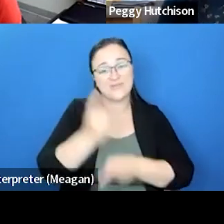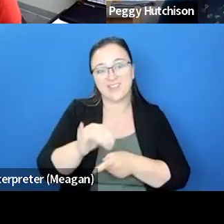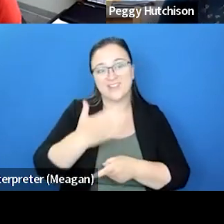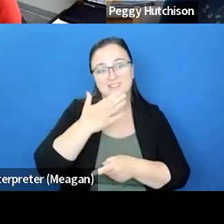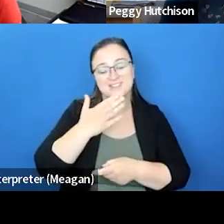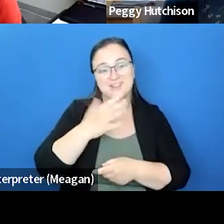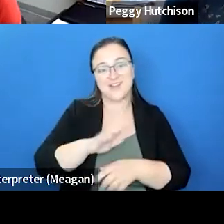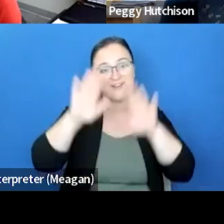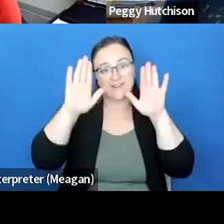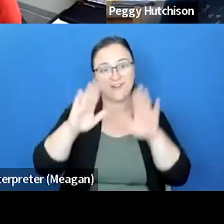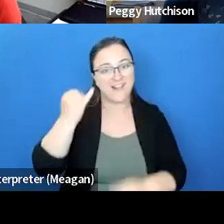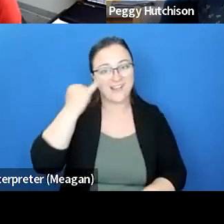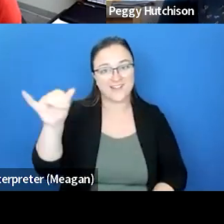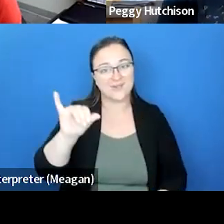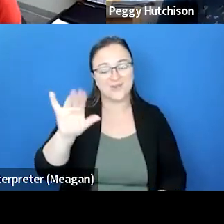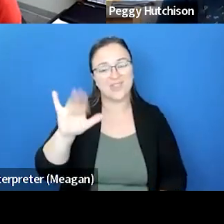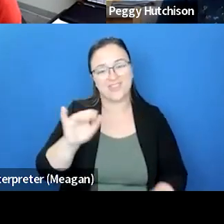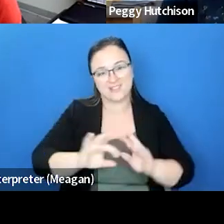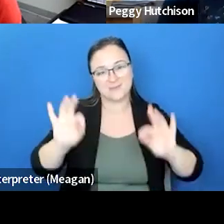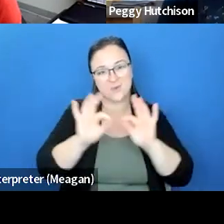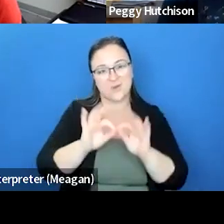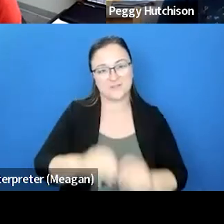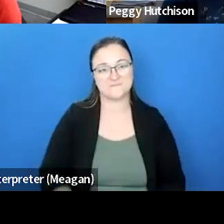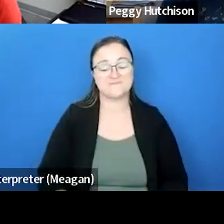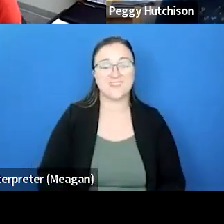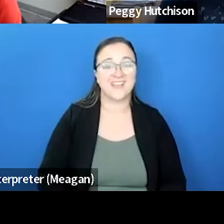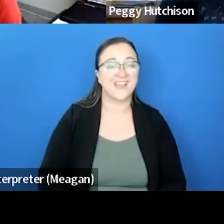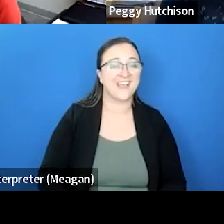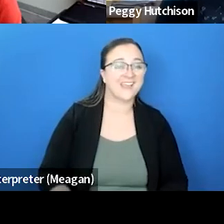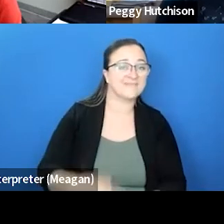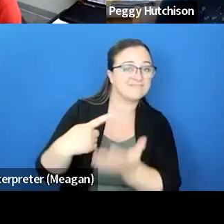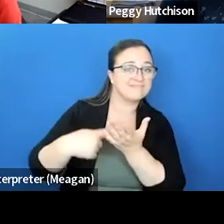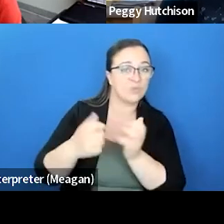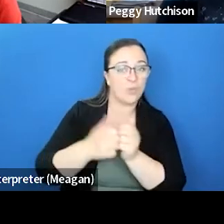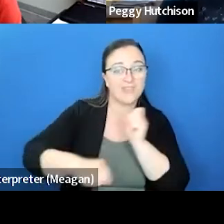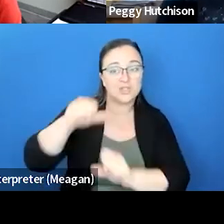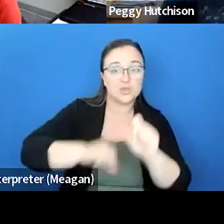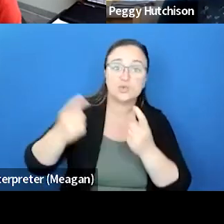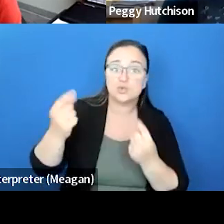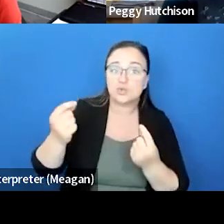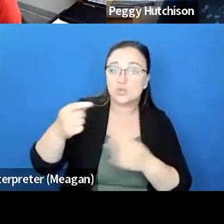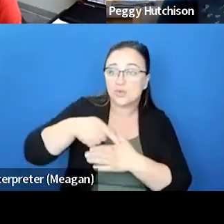and that that's really important and asking each other, you know, what are you gonna do this weekend for fun? Right?